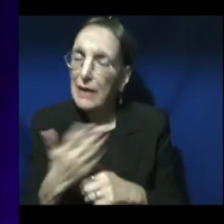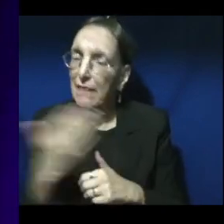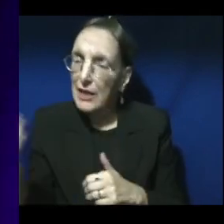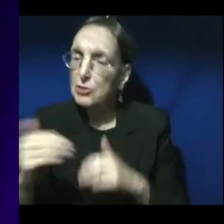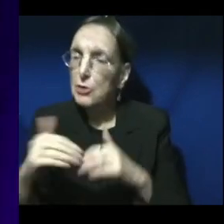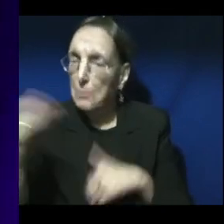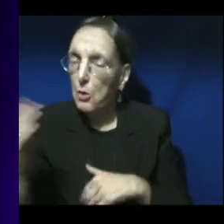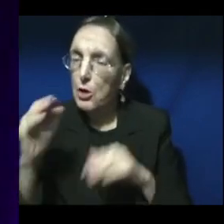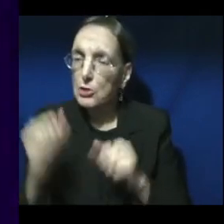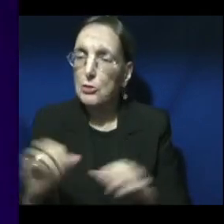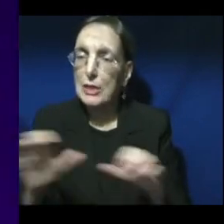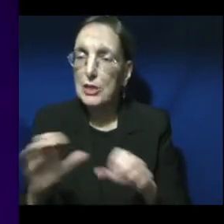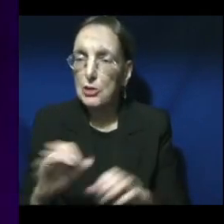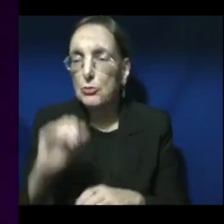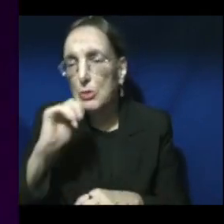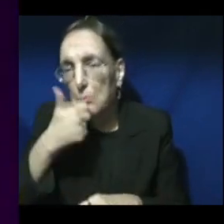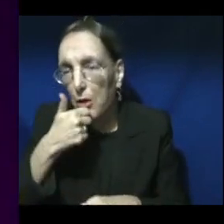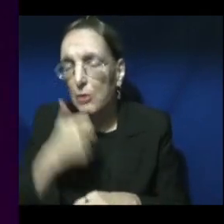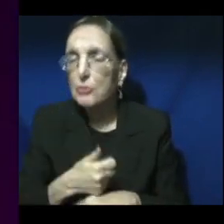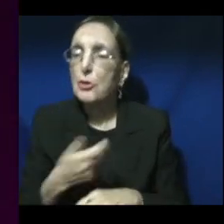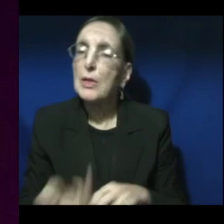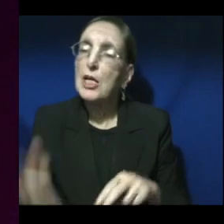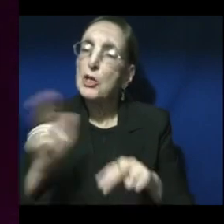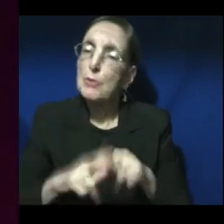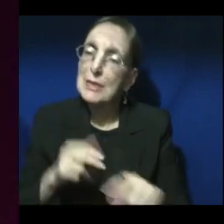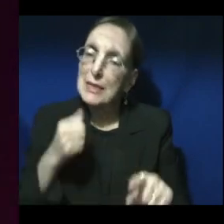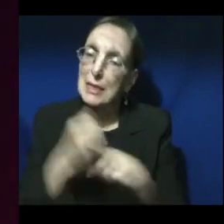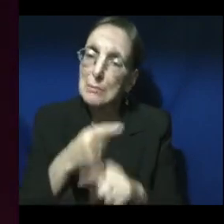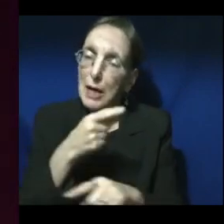whether we’re talking about the communications to the population at large, the community at large,